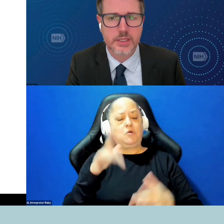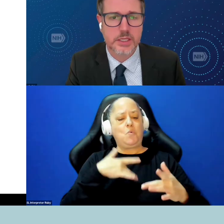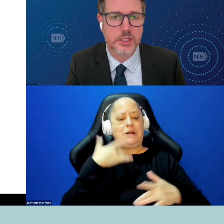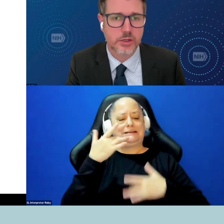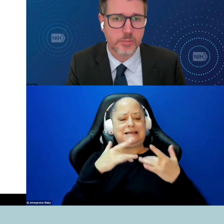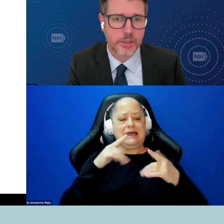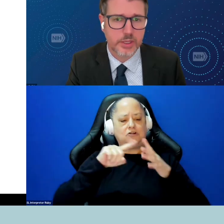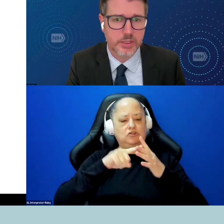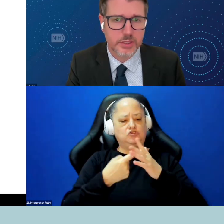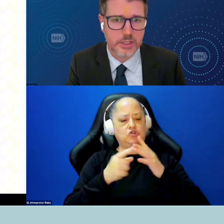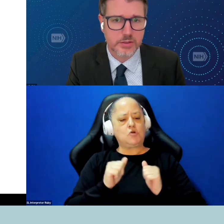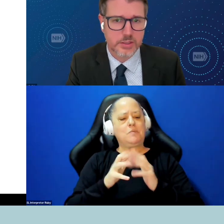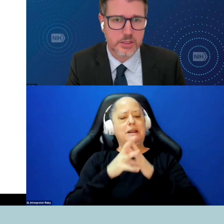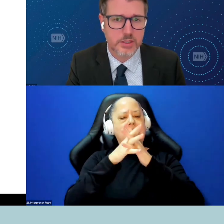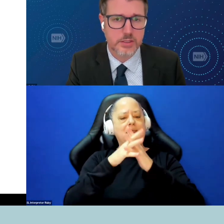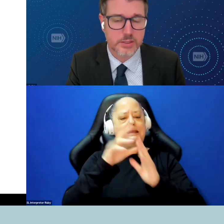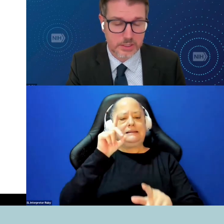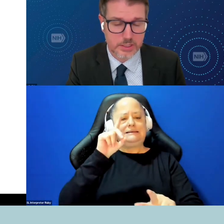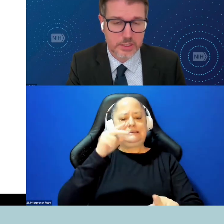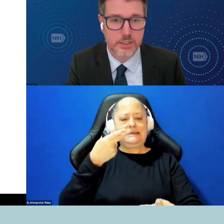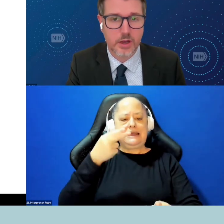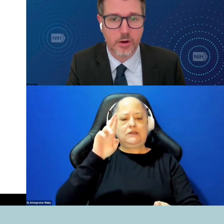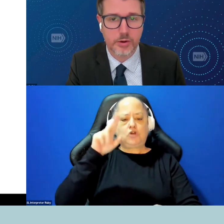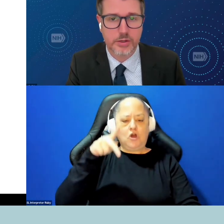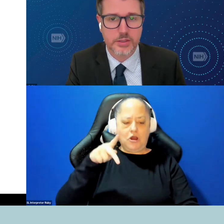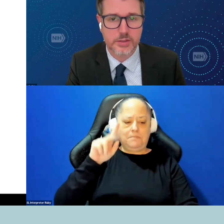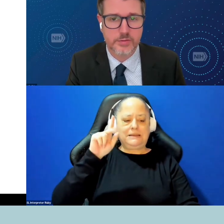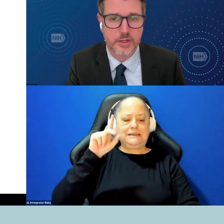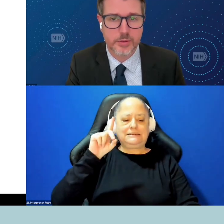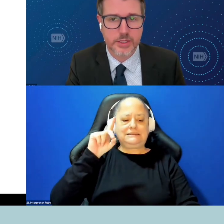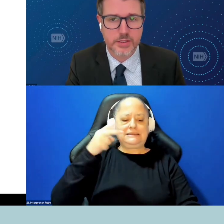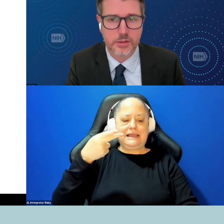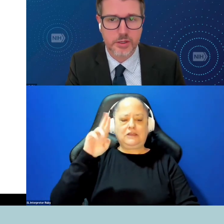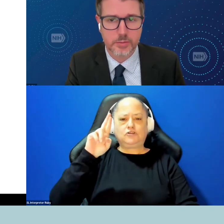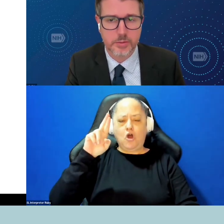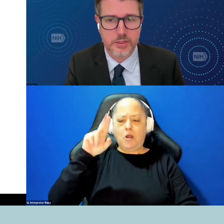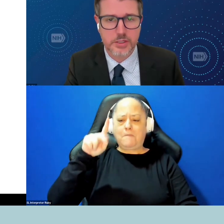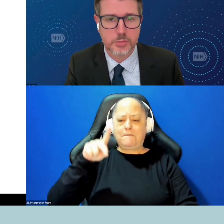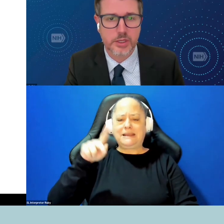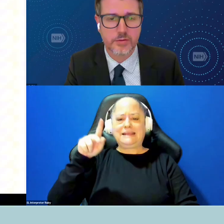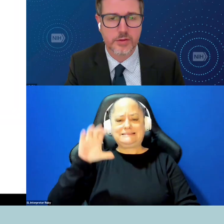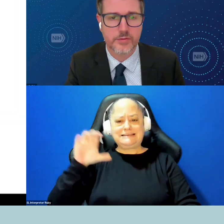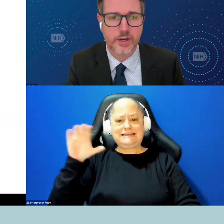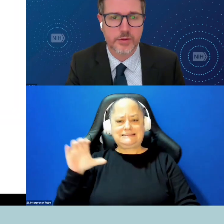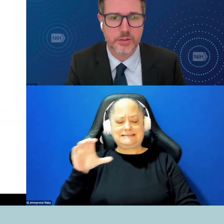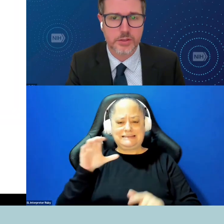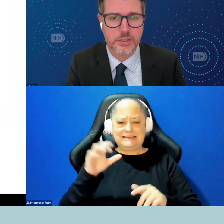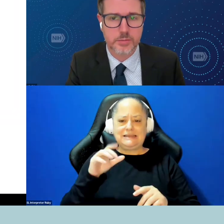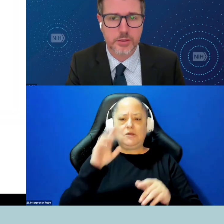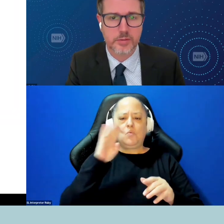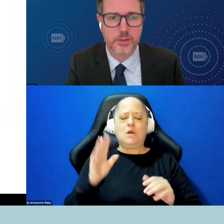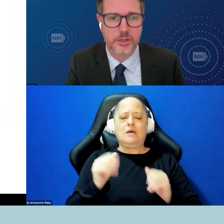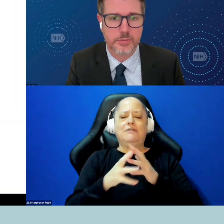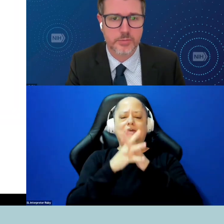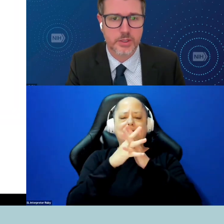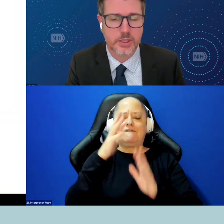The DHRP and DHRC, CC are partnering to develop and execute our implementation plan for the five-year strategic plan period.